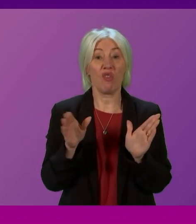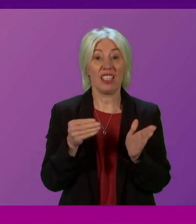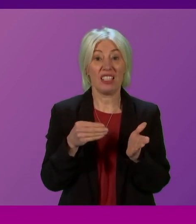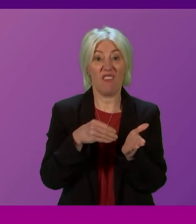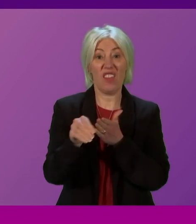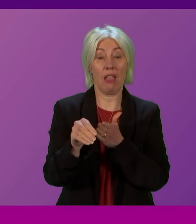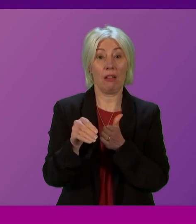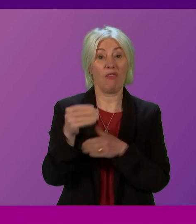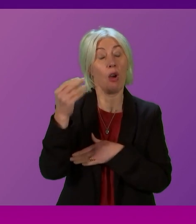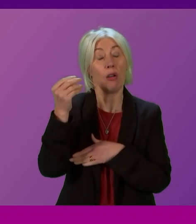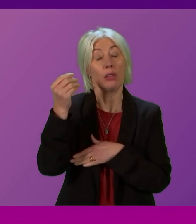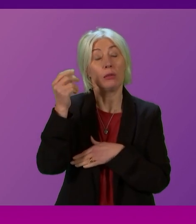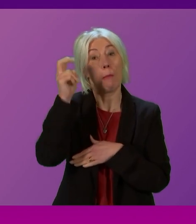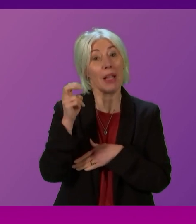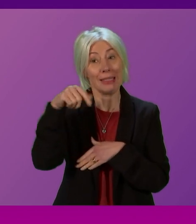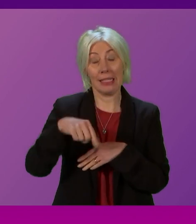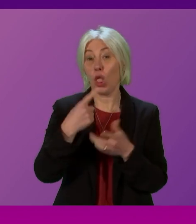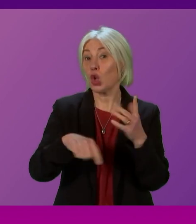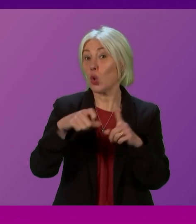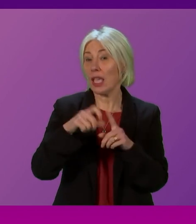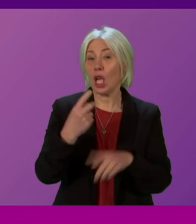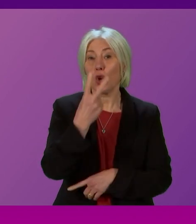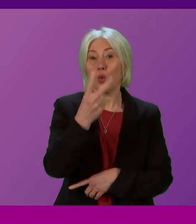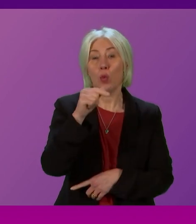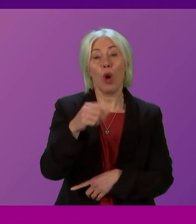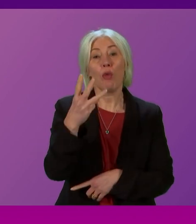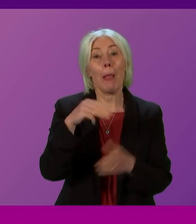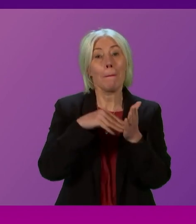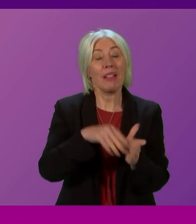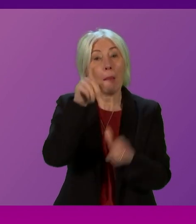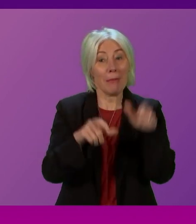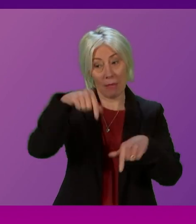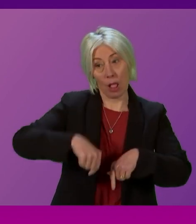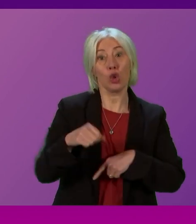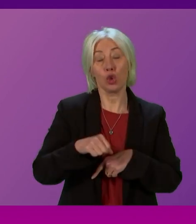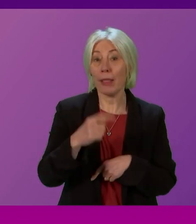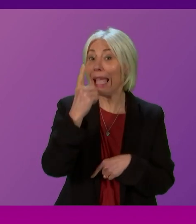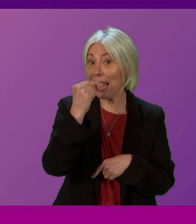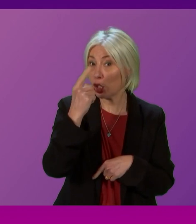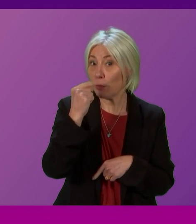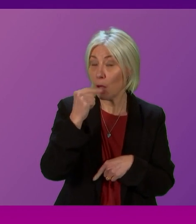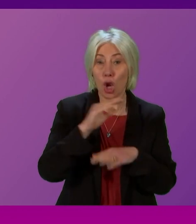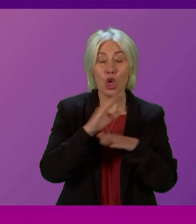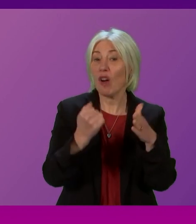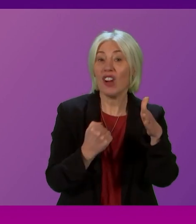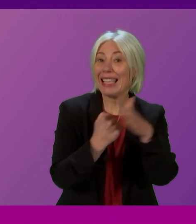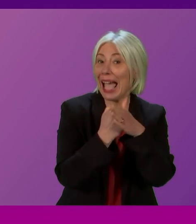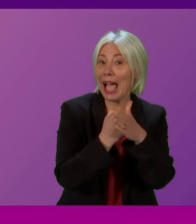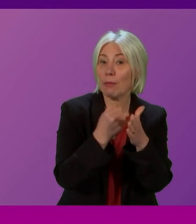in the United Kingdom. More than 2.3 million people in Scotland are eligible not for capped bus fares, but for